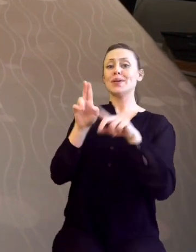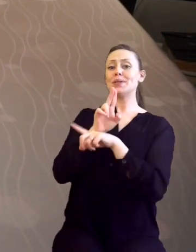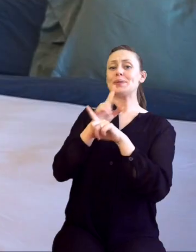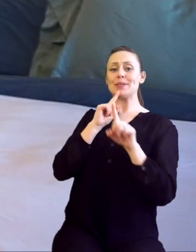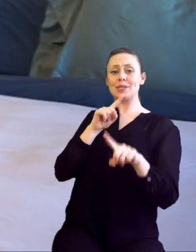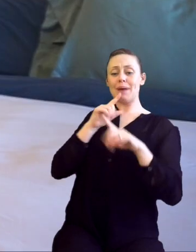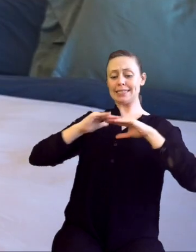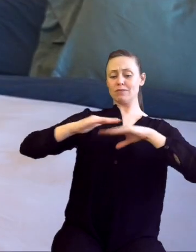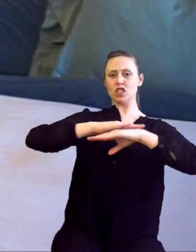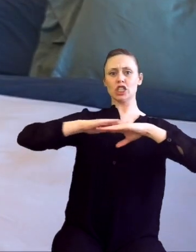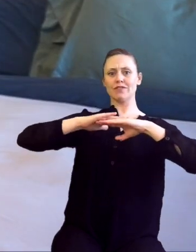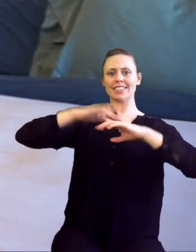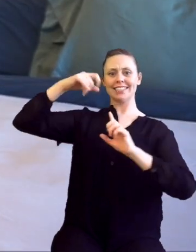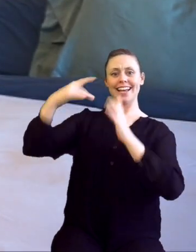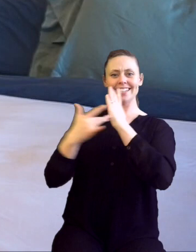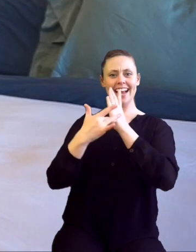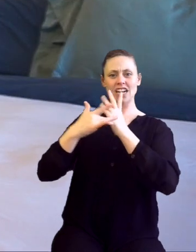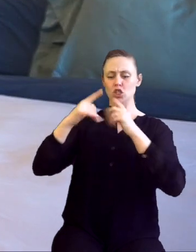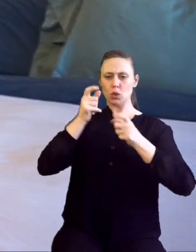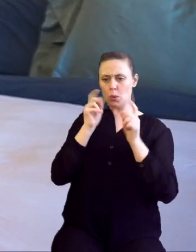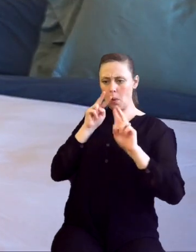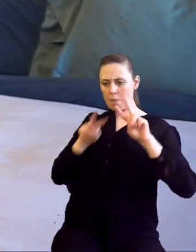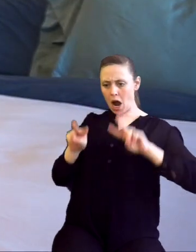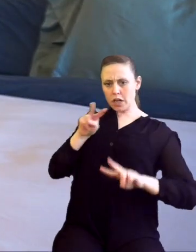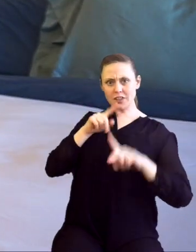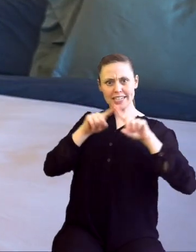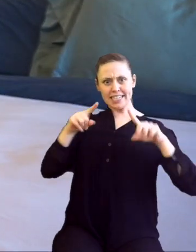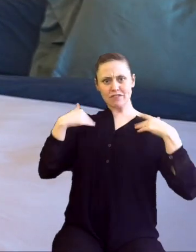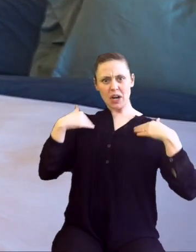serface technology to monitor nearly 2,000 pressure points using real-time